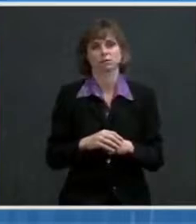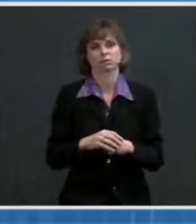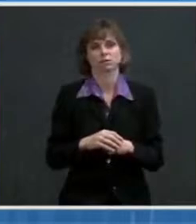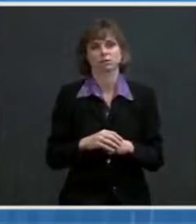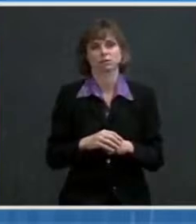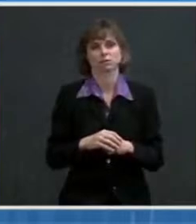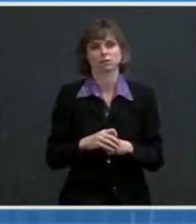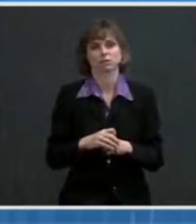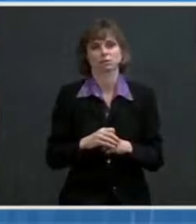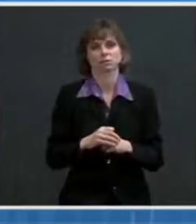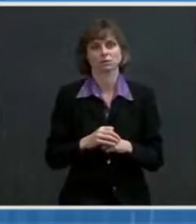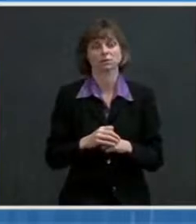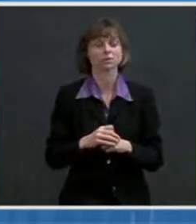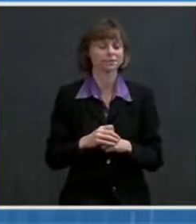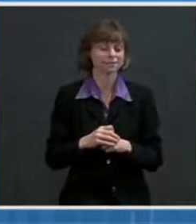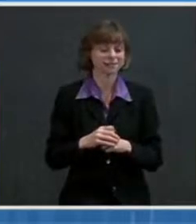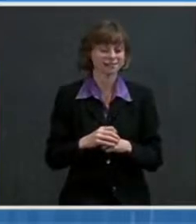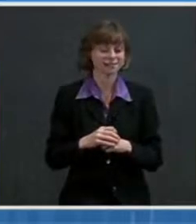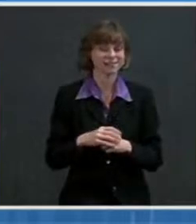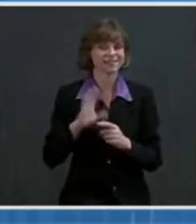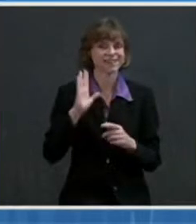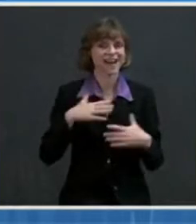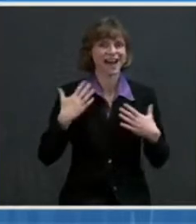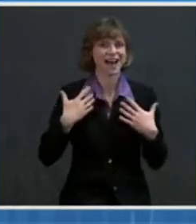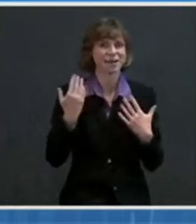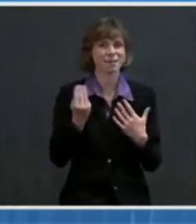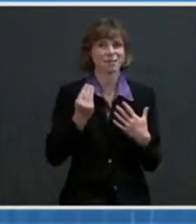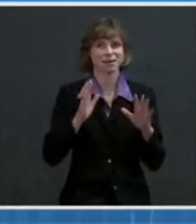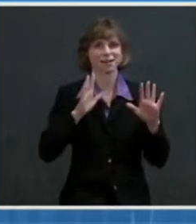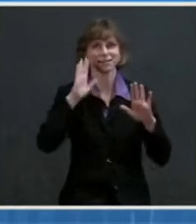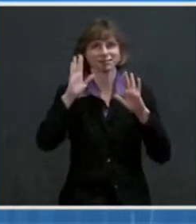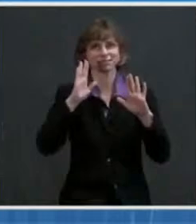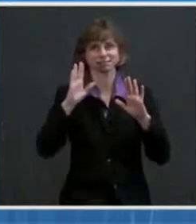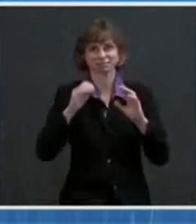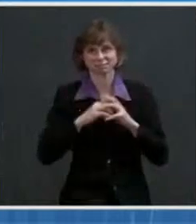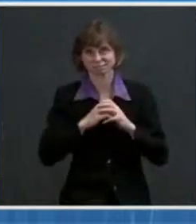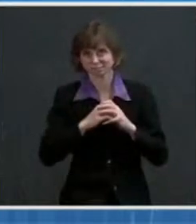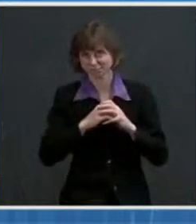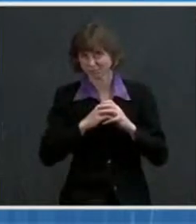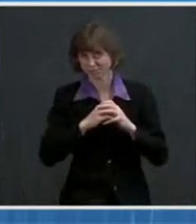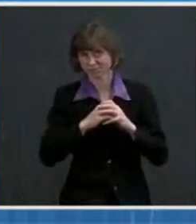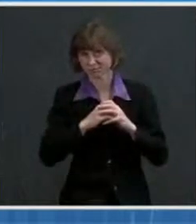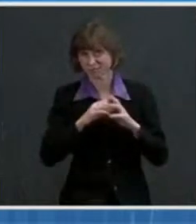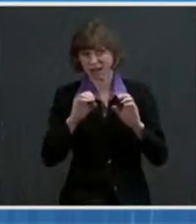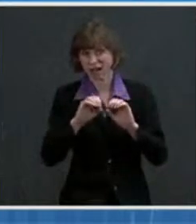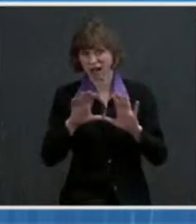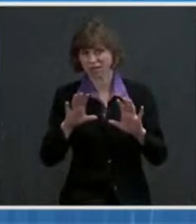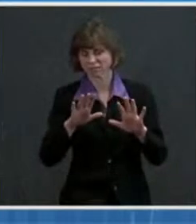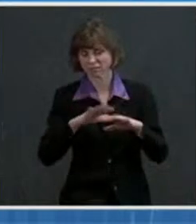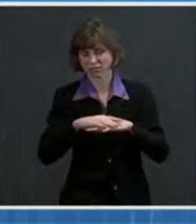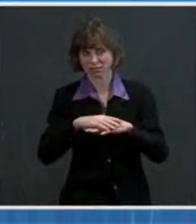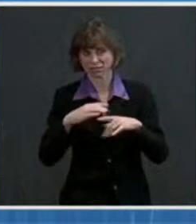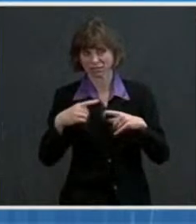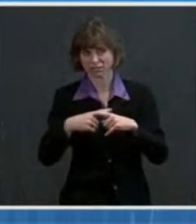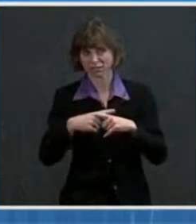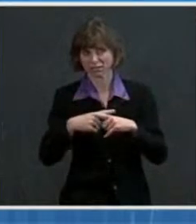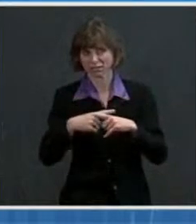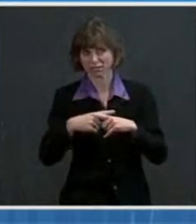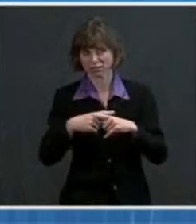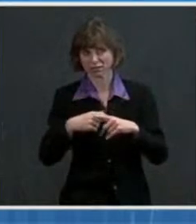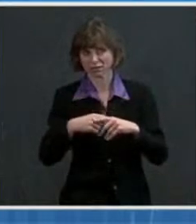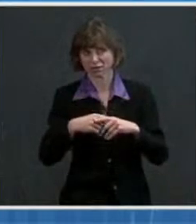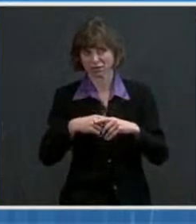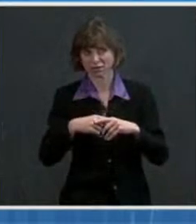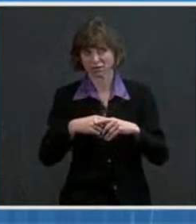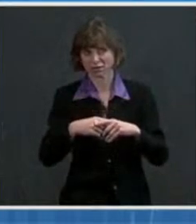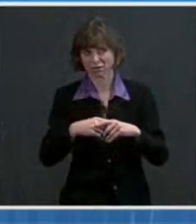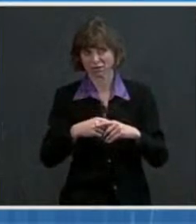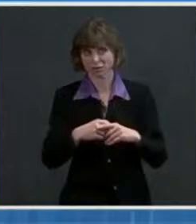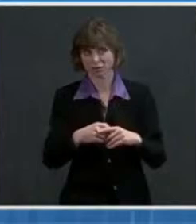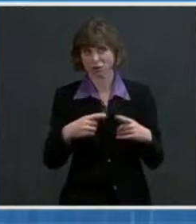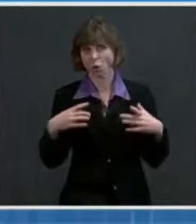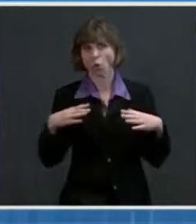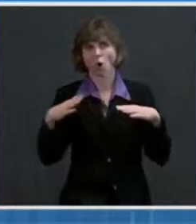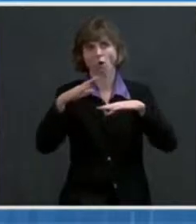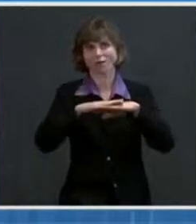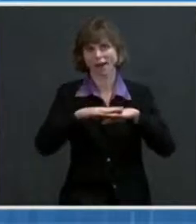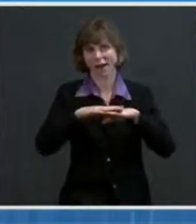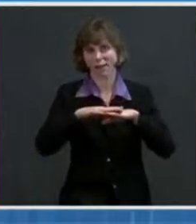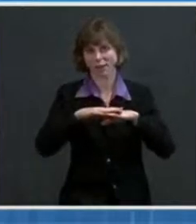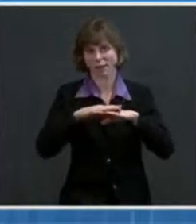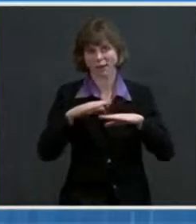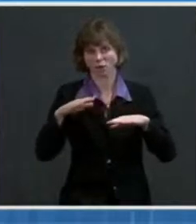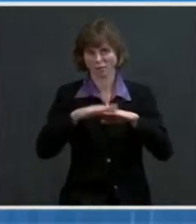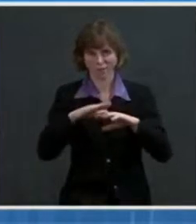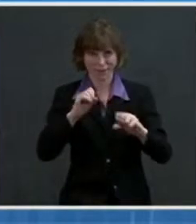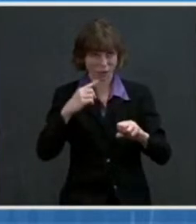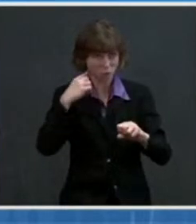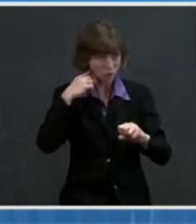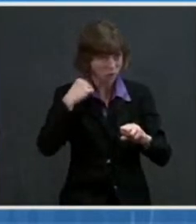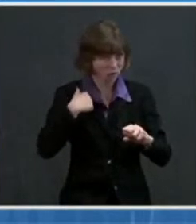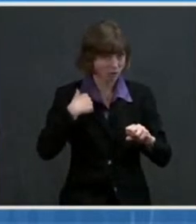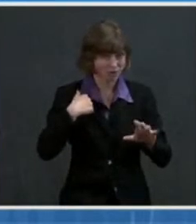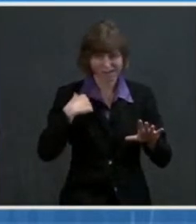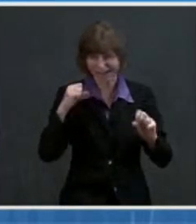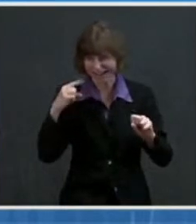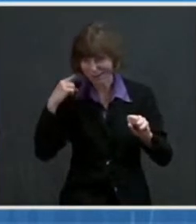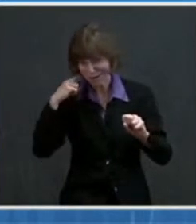FIRST, TO ED O'KEEFE AT CBS.